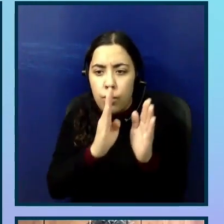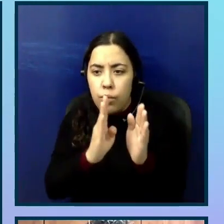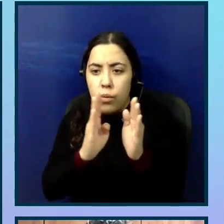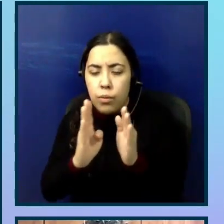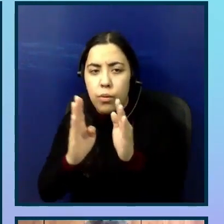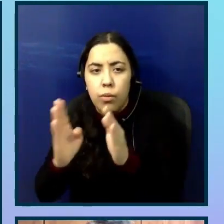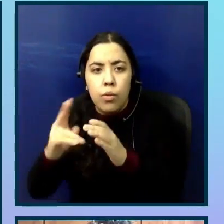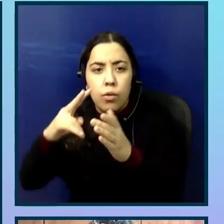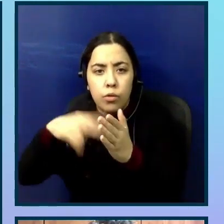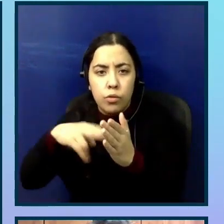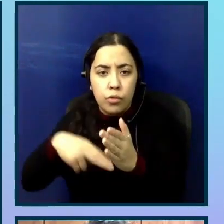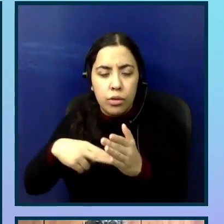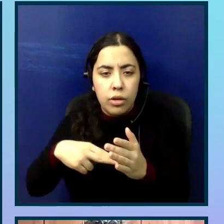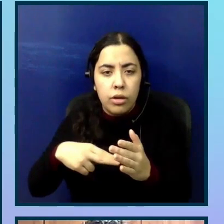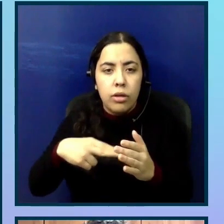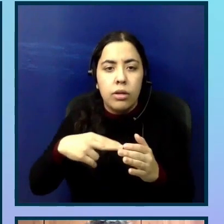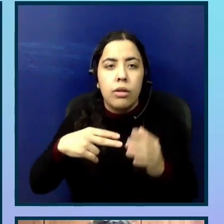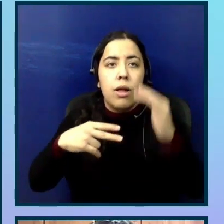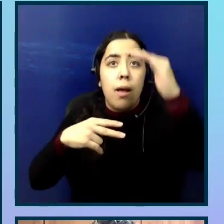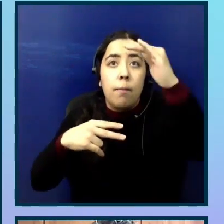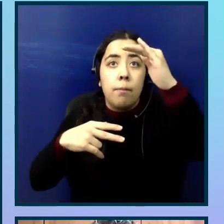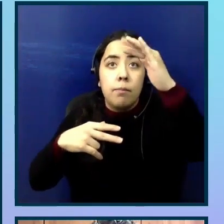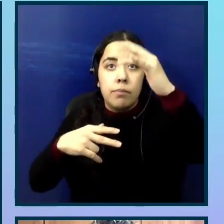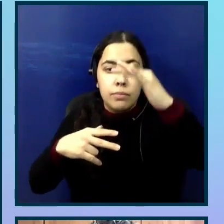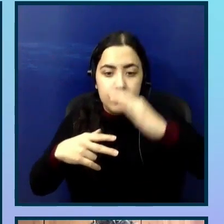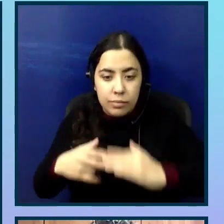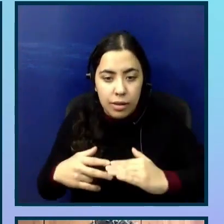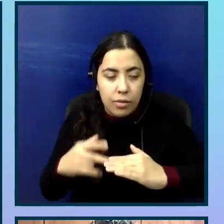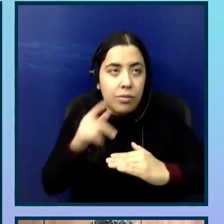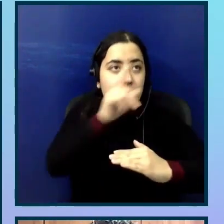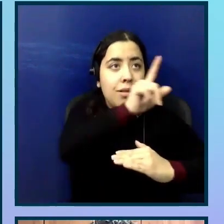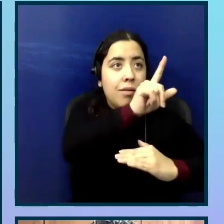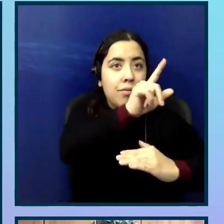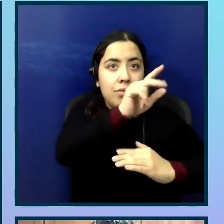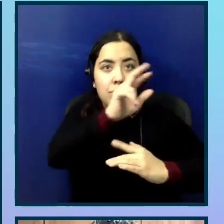up and down, side to side, and all of that through the webpage.